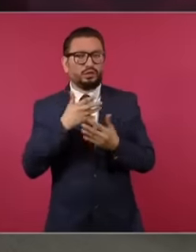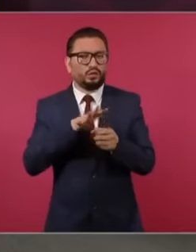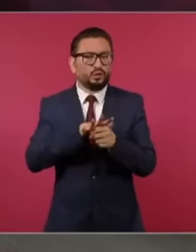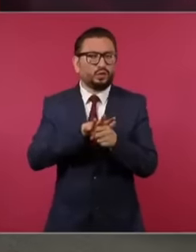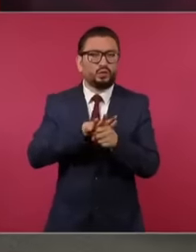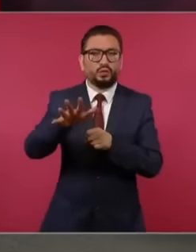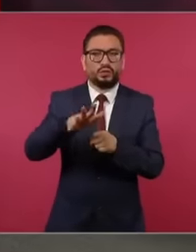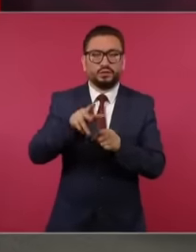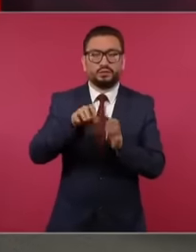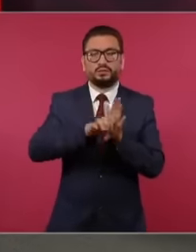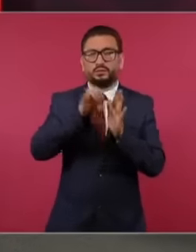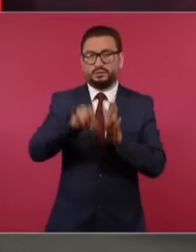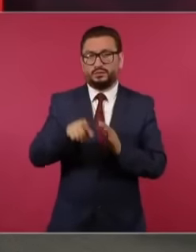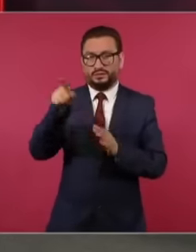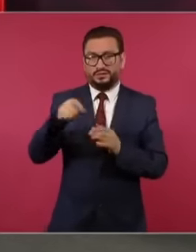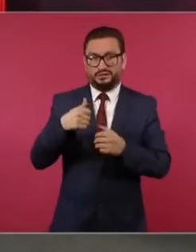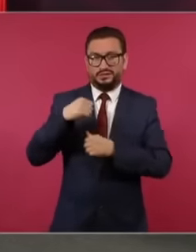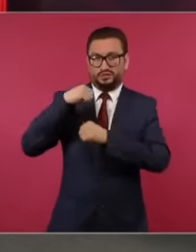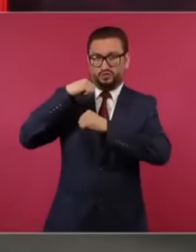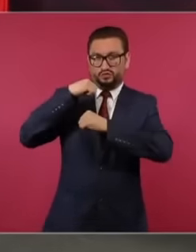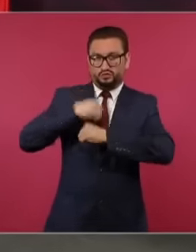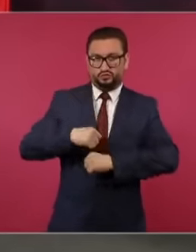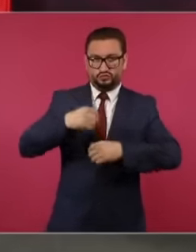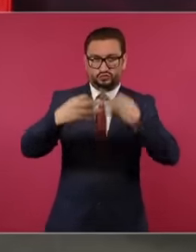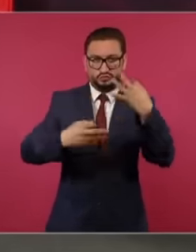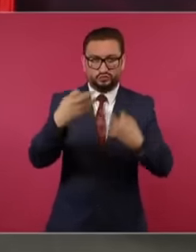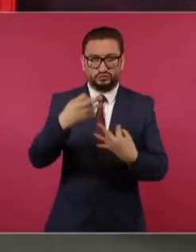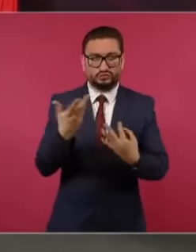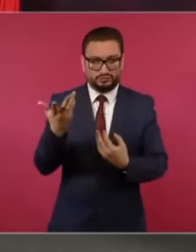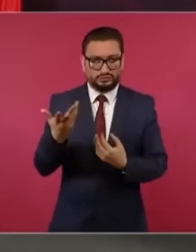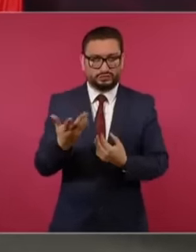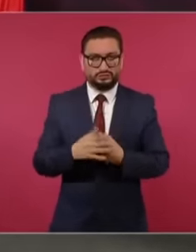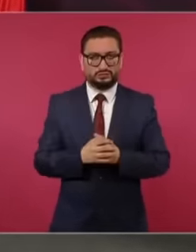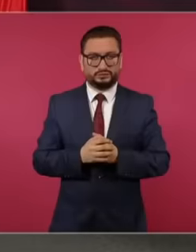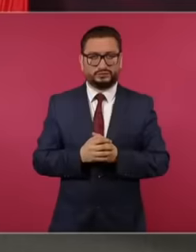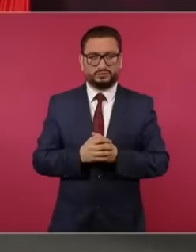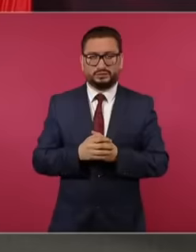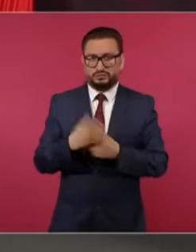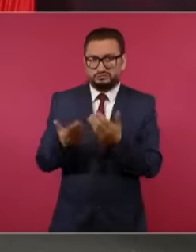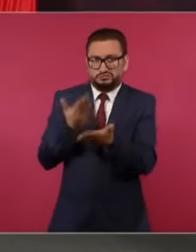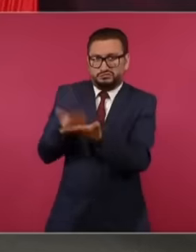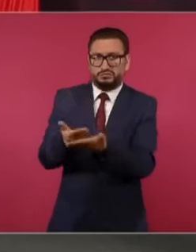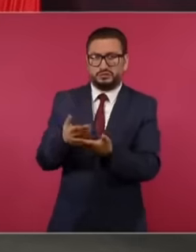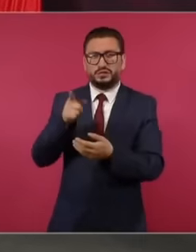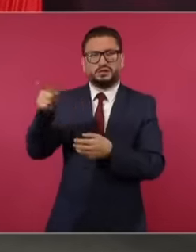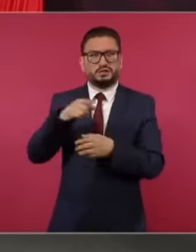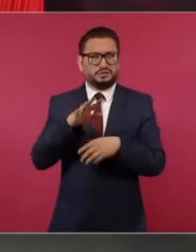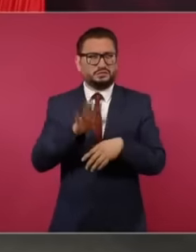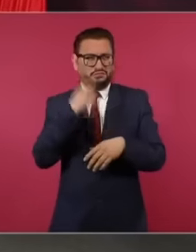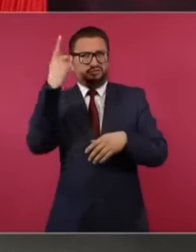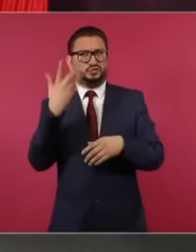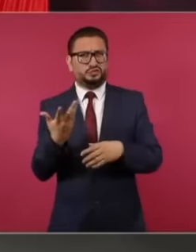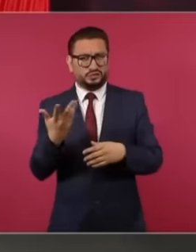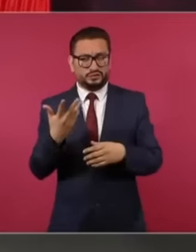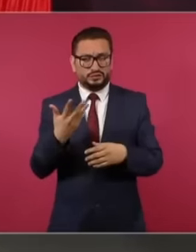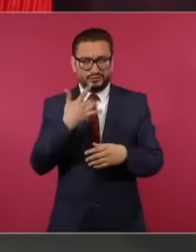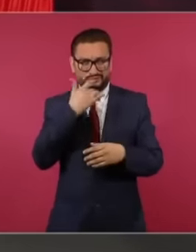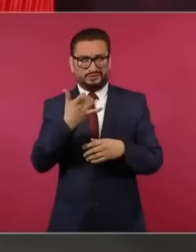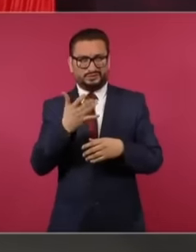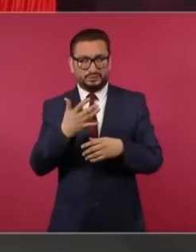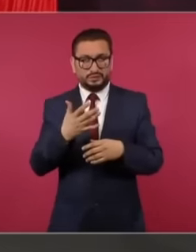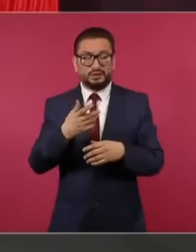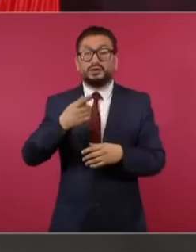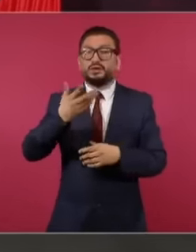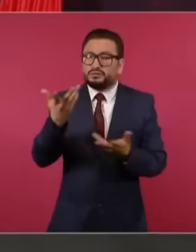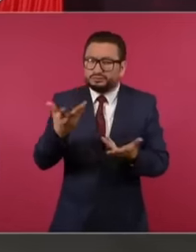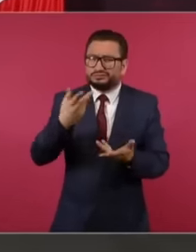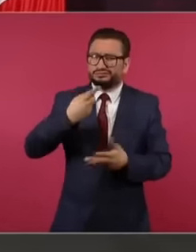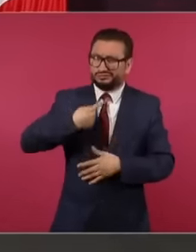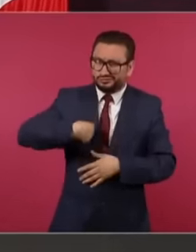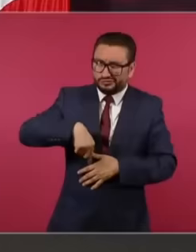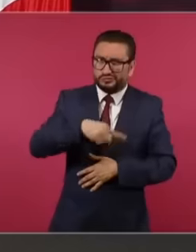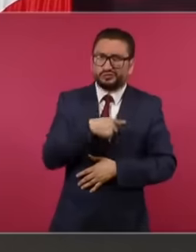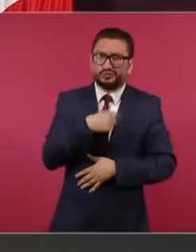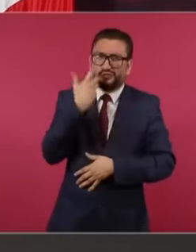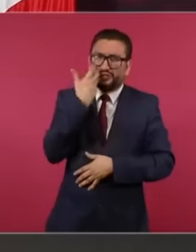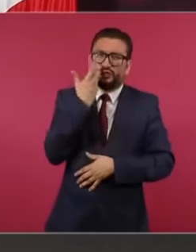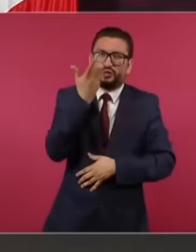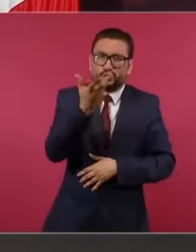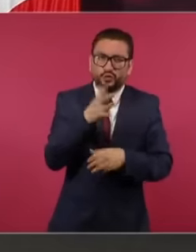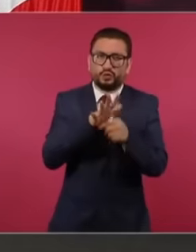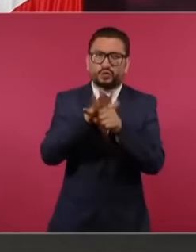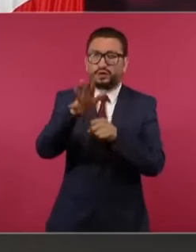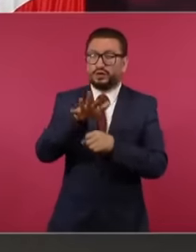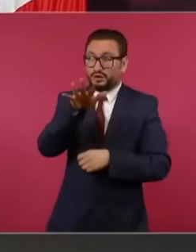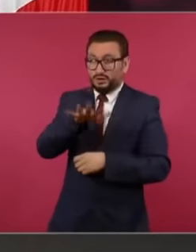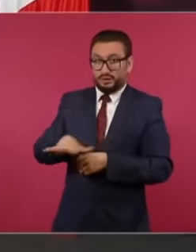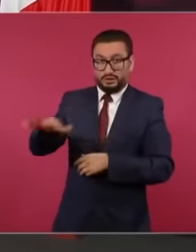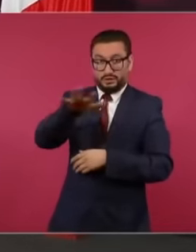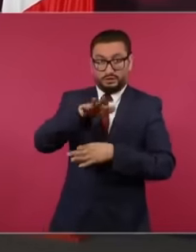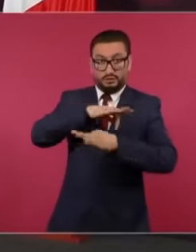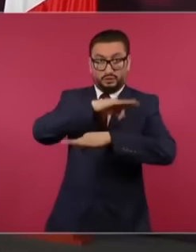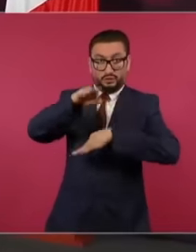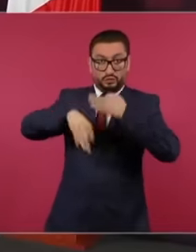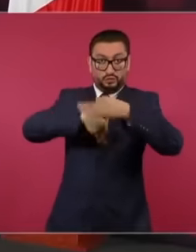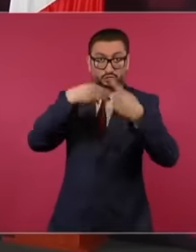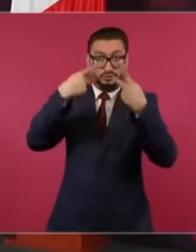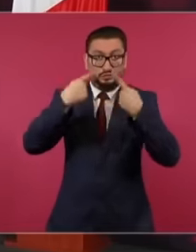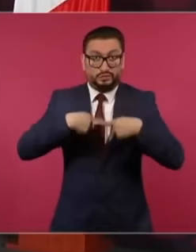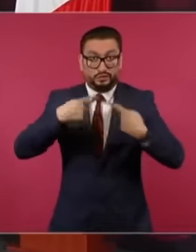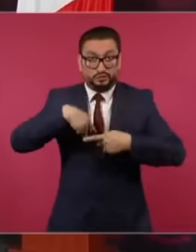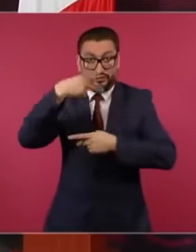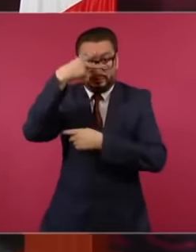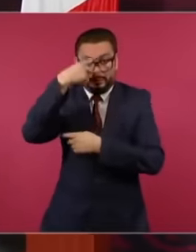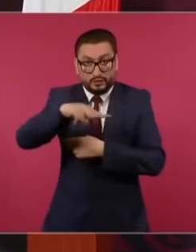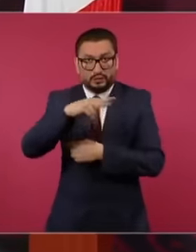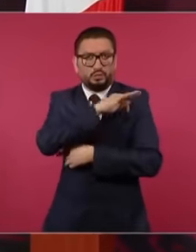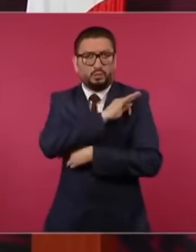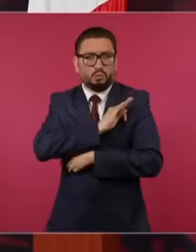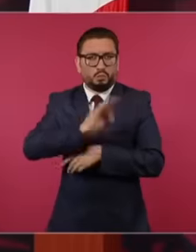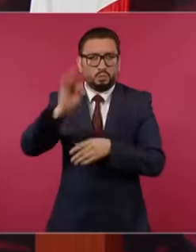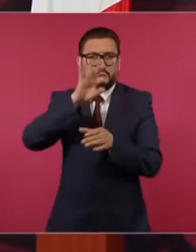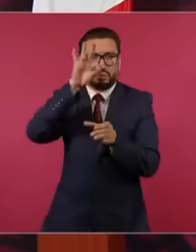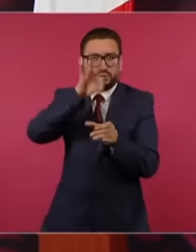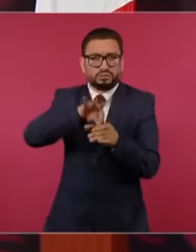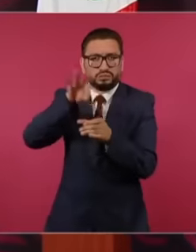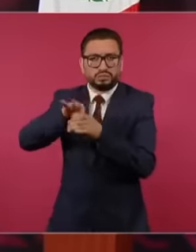why If what we want is for the people to elect the judges,